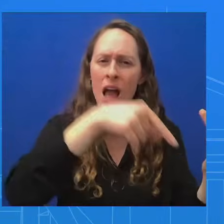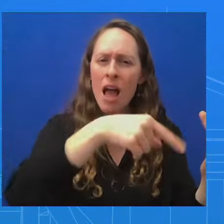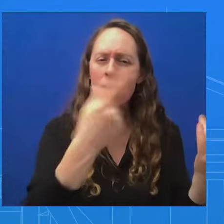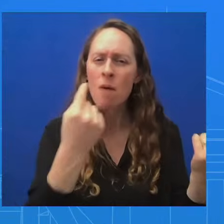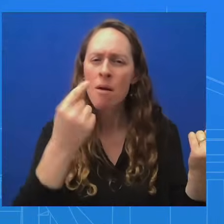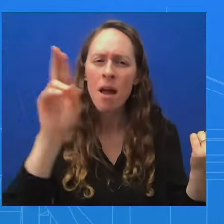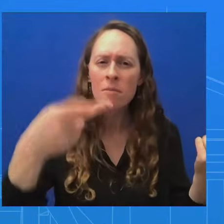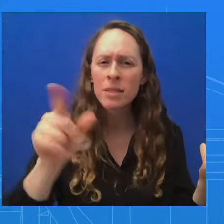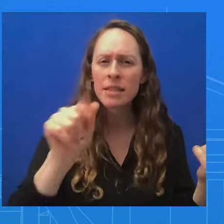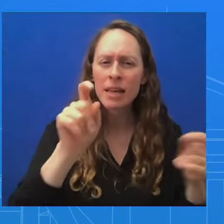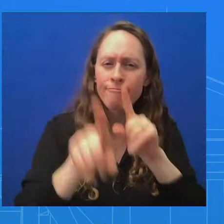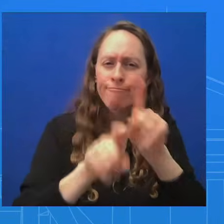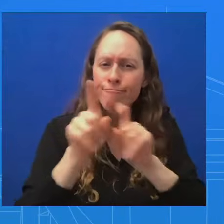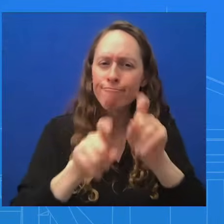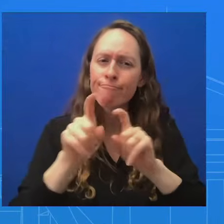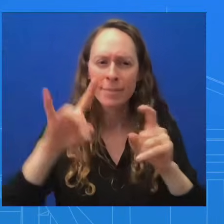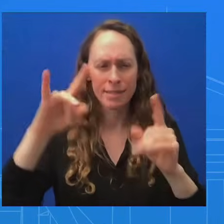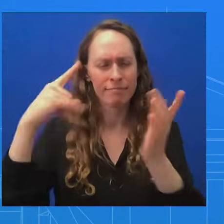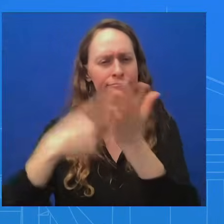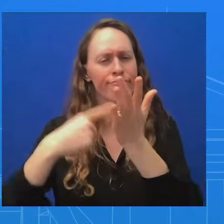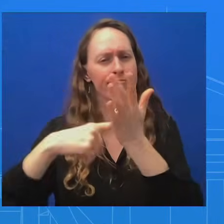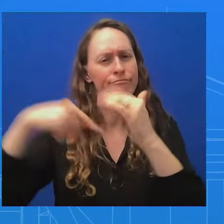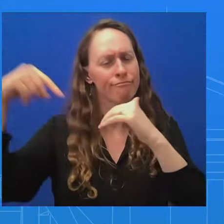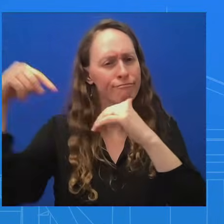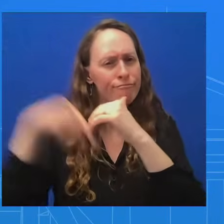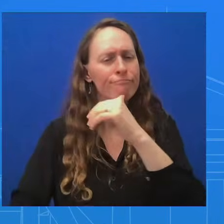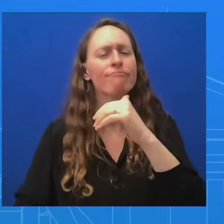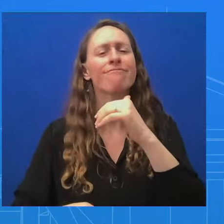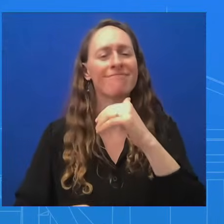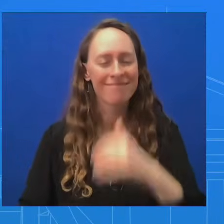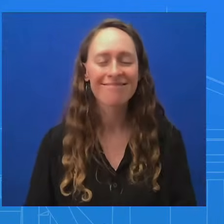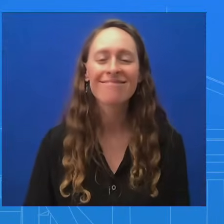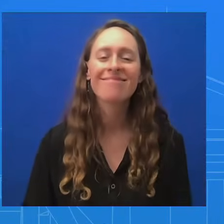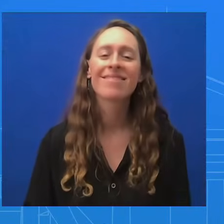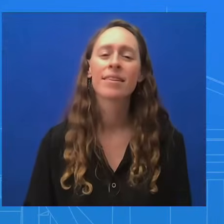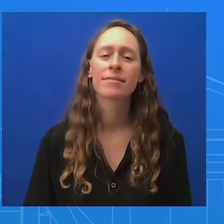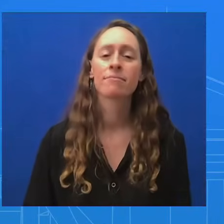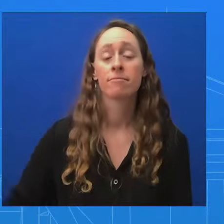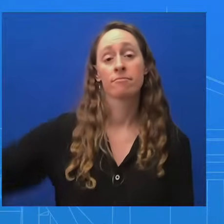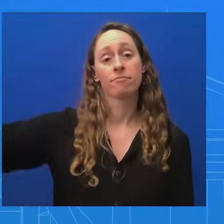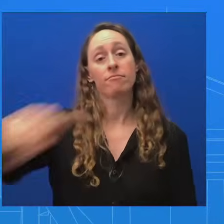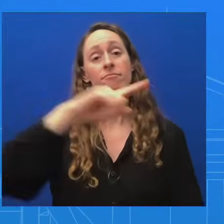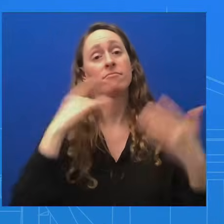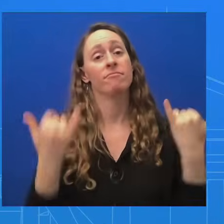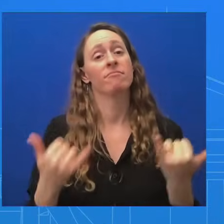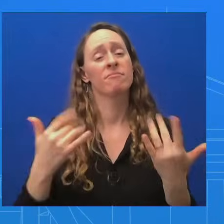to lower-intensity operations, which means less troops -- they pulled out a whole division from --